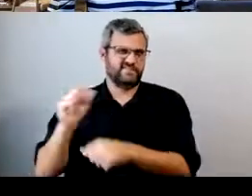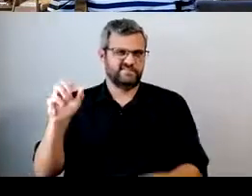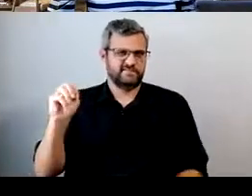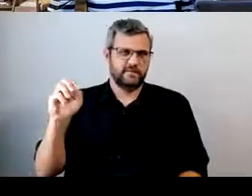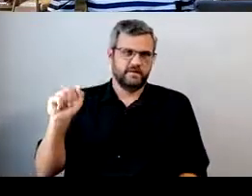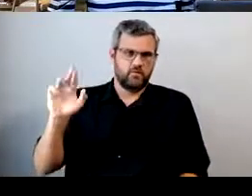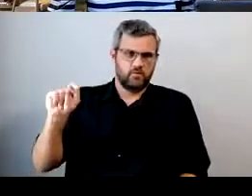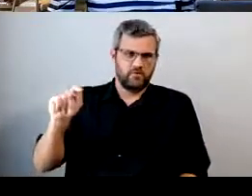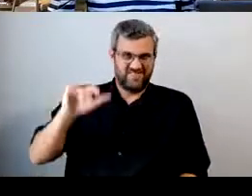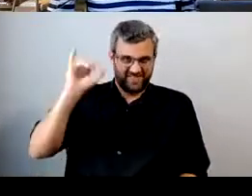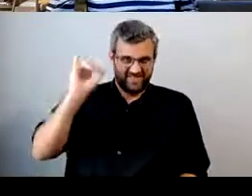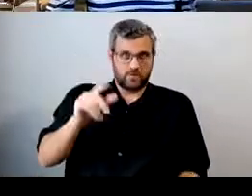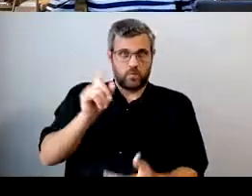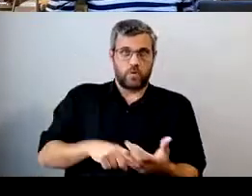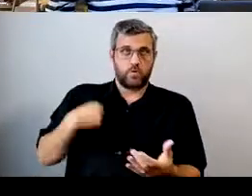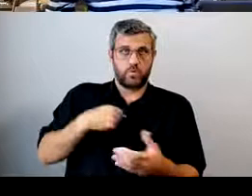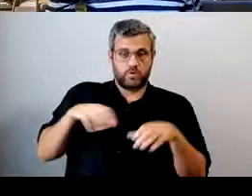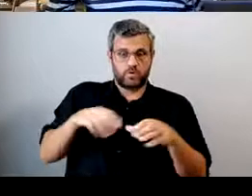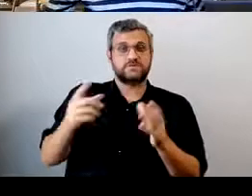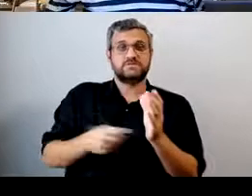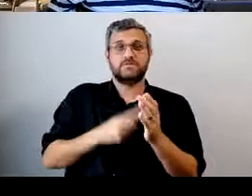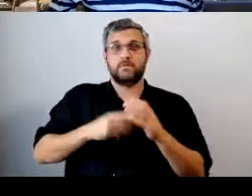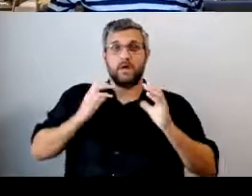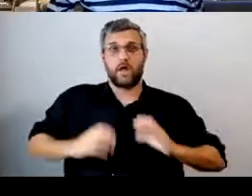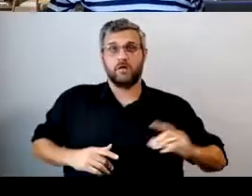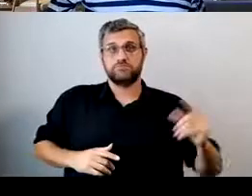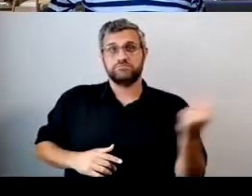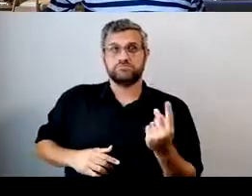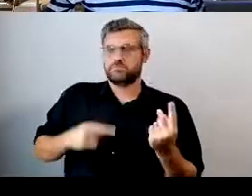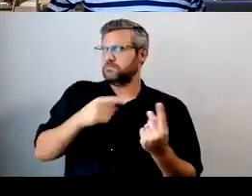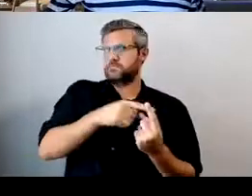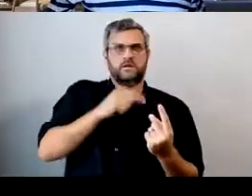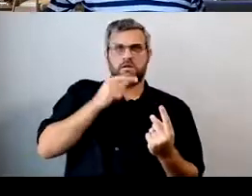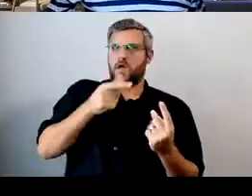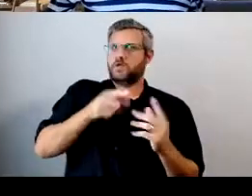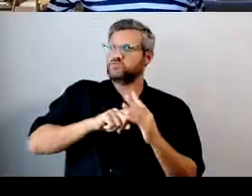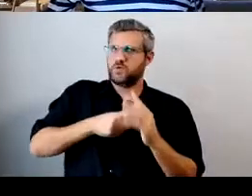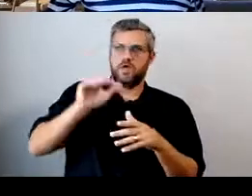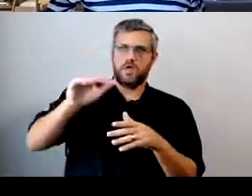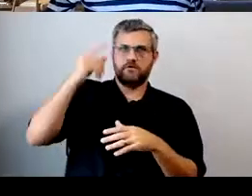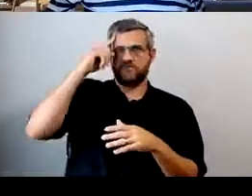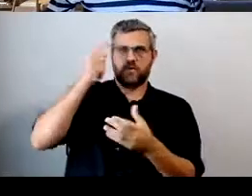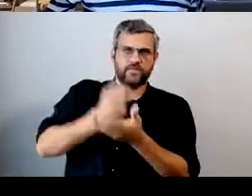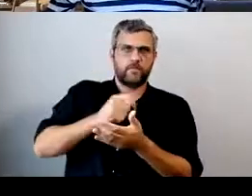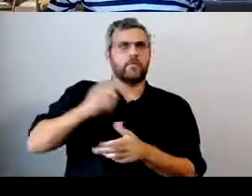But sometimes clients may come in and they're not the ones who initiated the therapy. Someone else thought they should see a therapist,